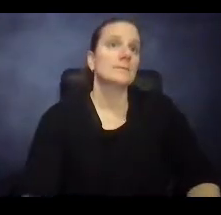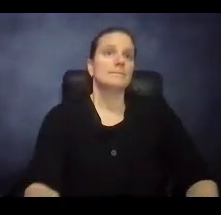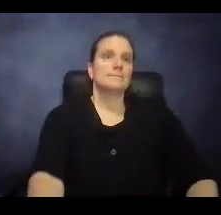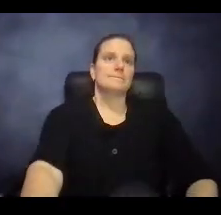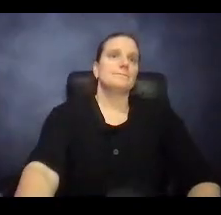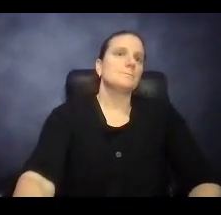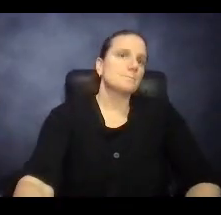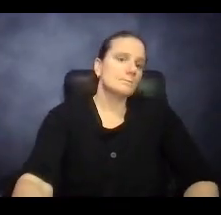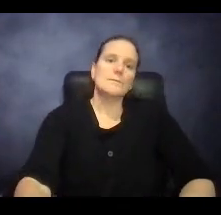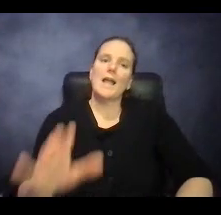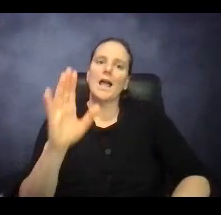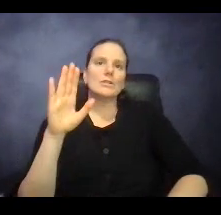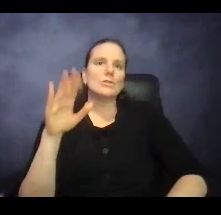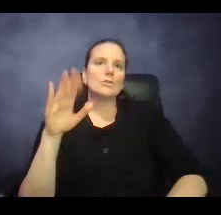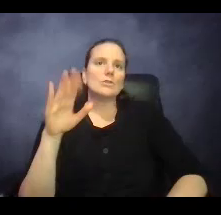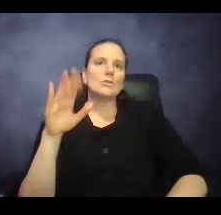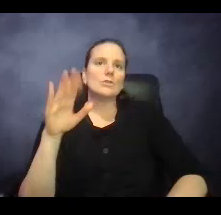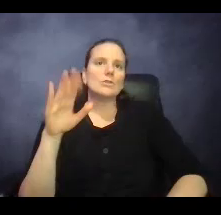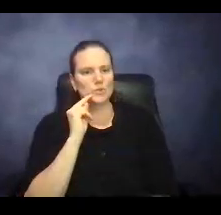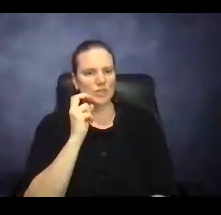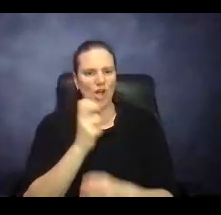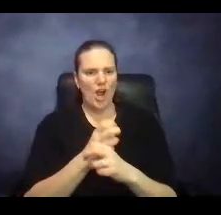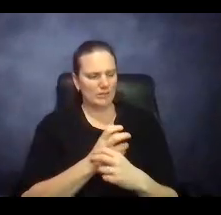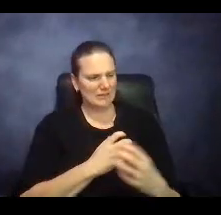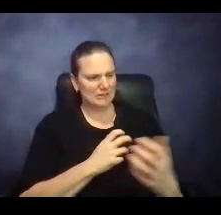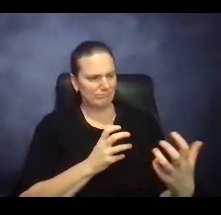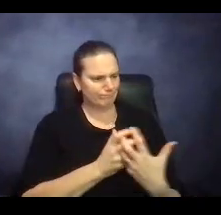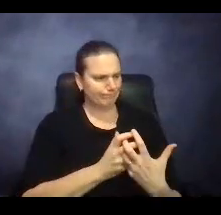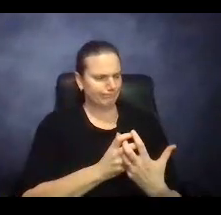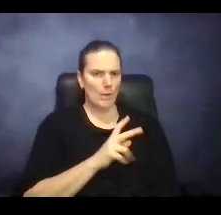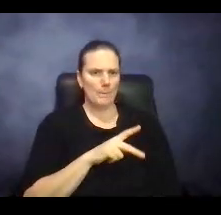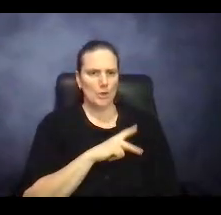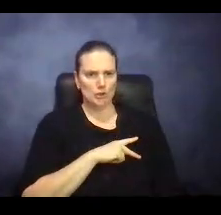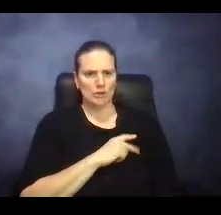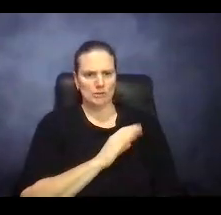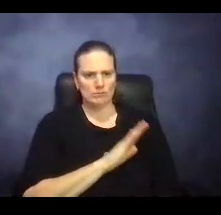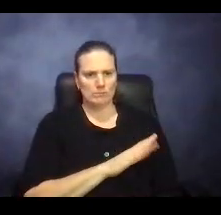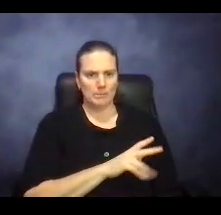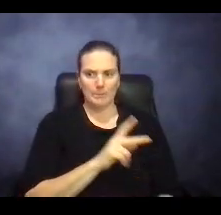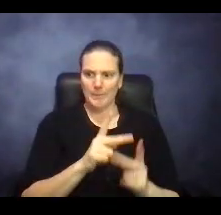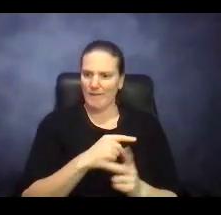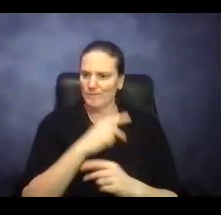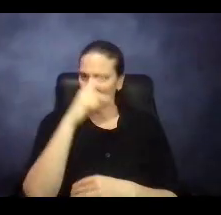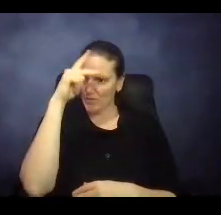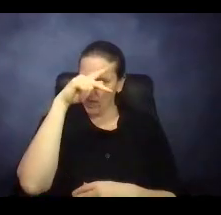and, and nutrition is hard 'cause it's personal and everybody's got their philosophies on it and their approaches to it.